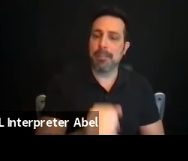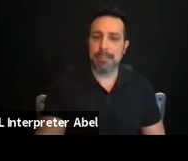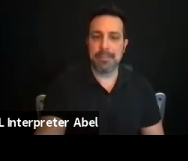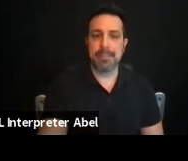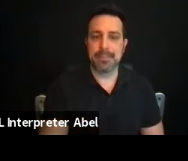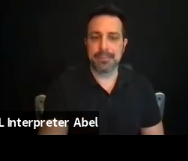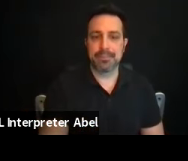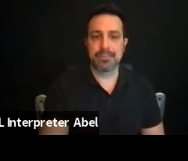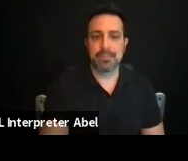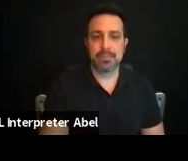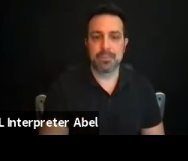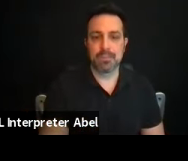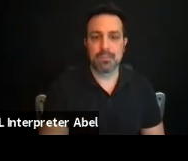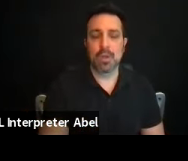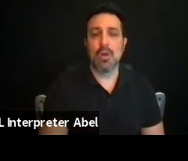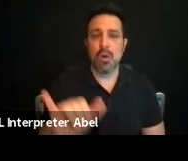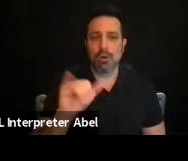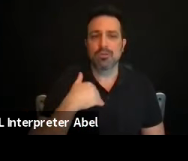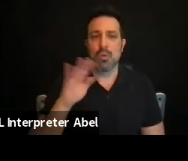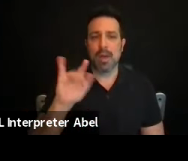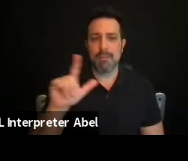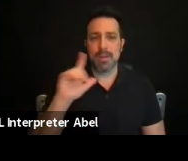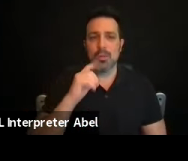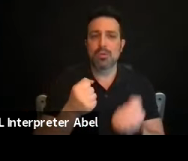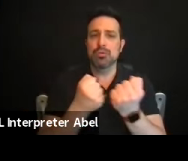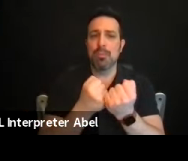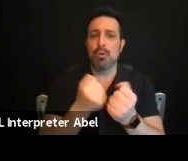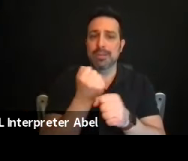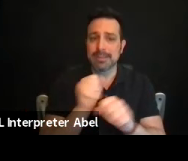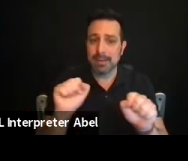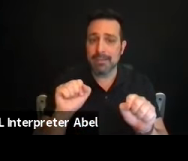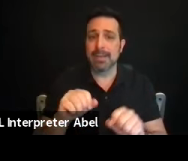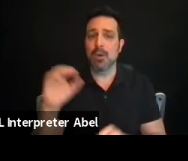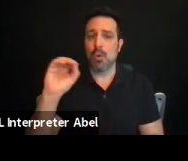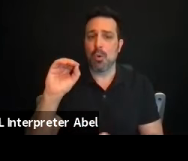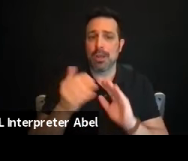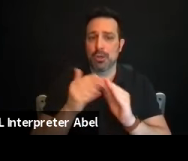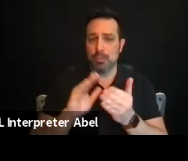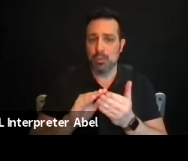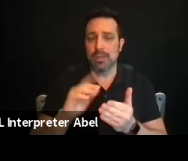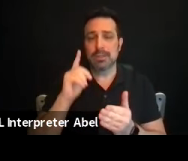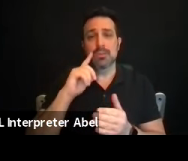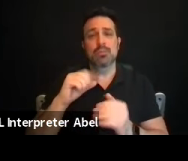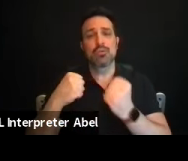will allow formerly incarcerated Oregonians to get housing, go